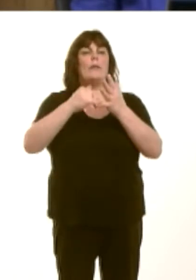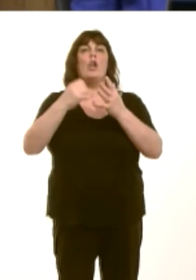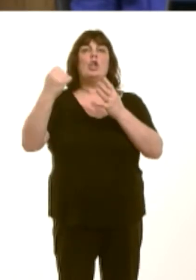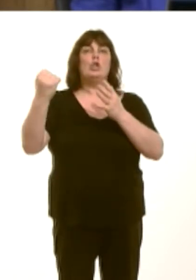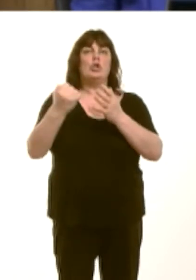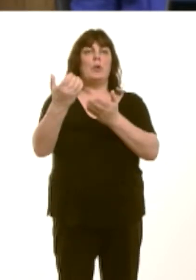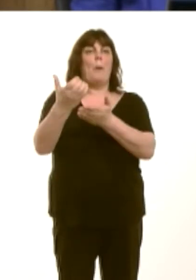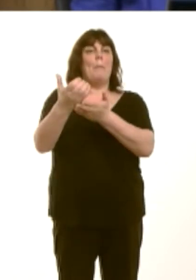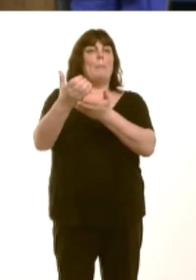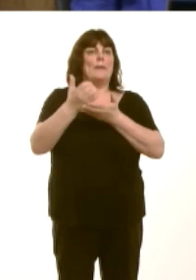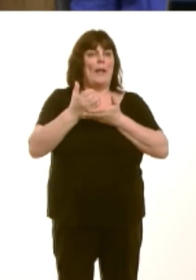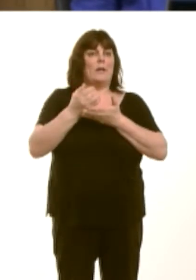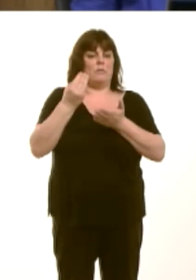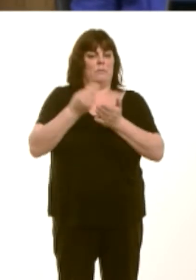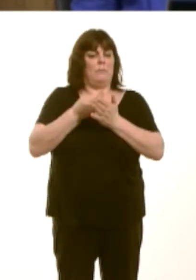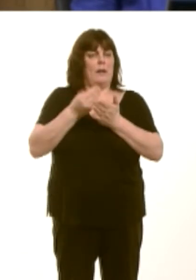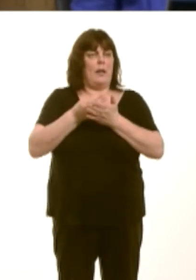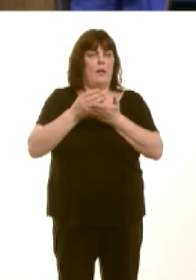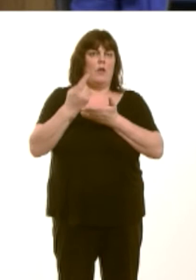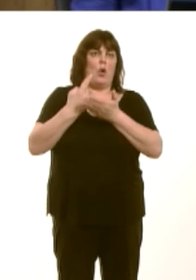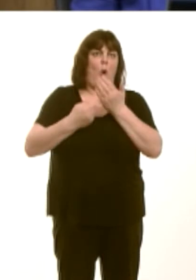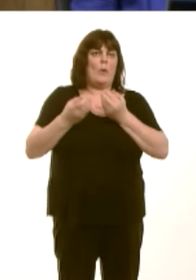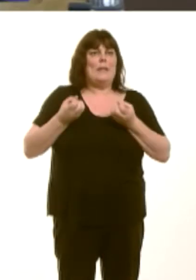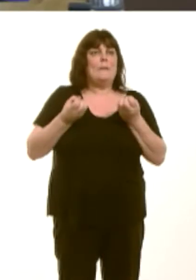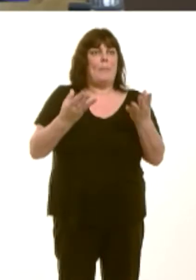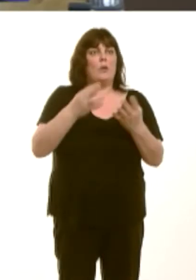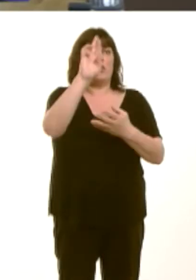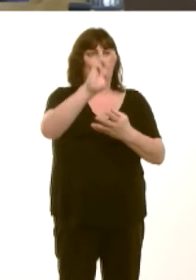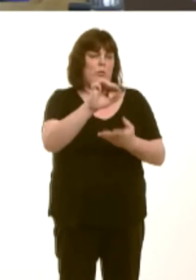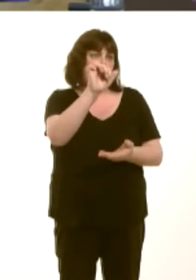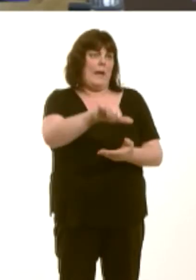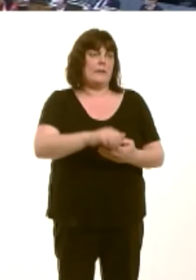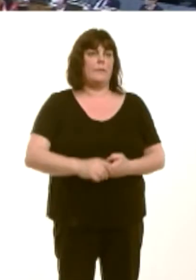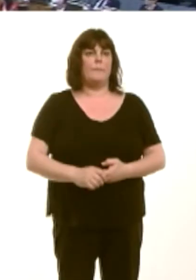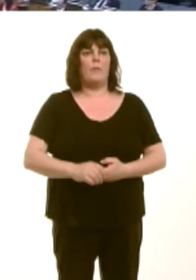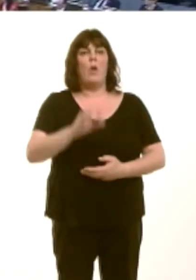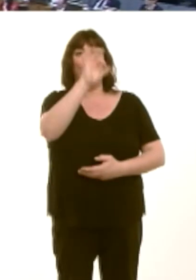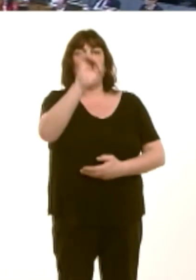for schoolsí cash budgets in order for them to spend that on schools. Suzy Davies: 8.